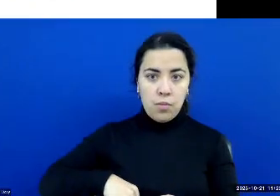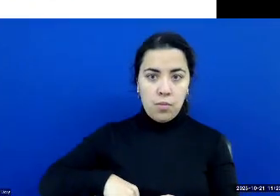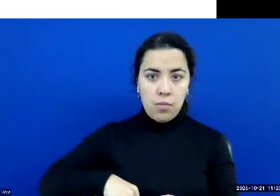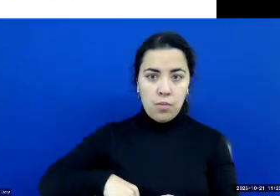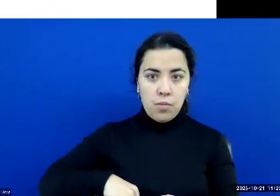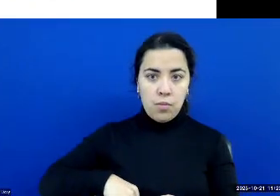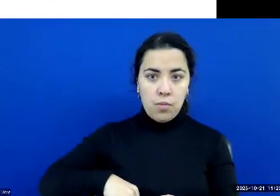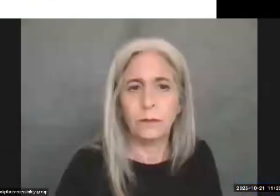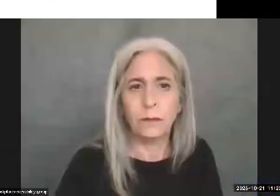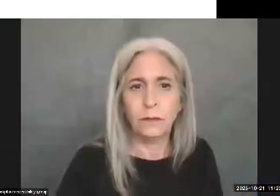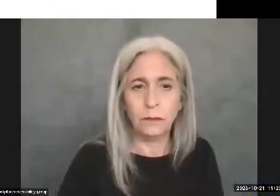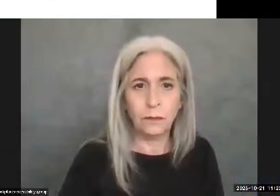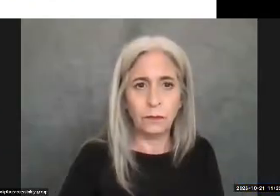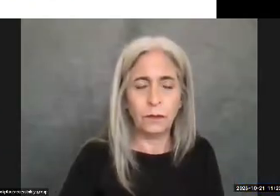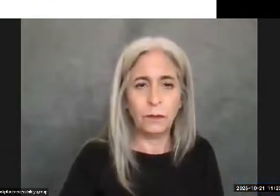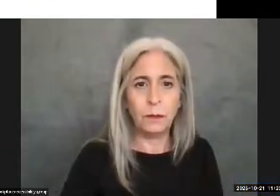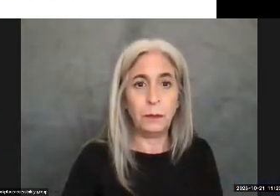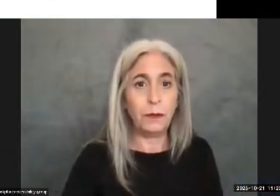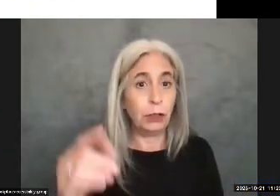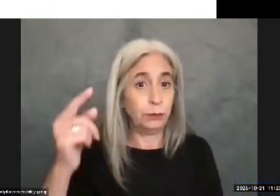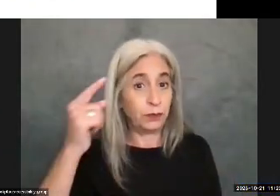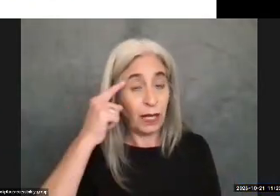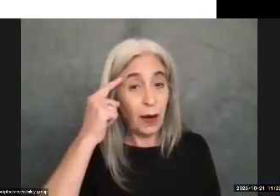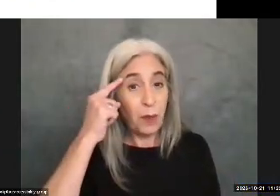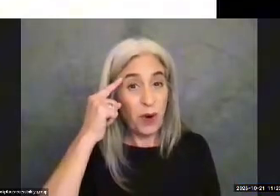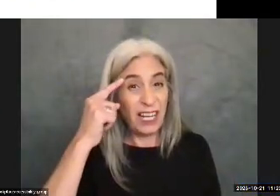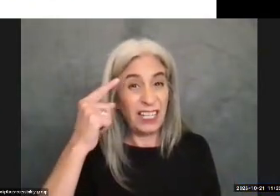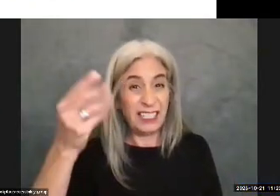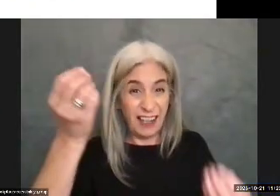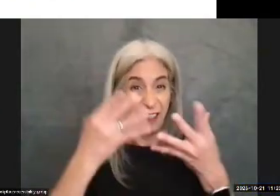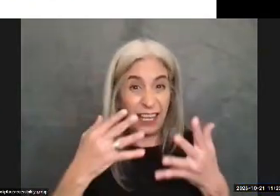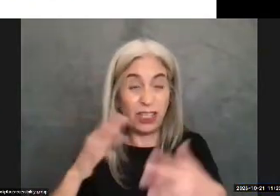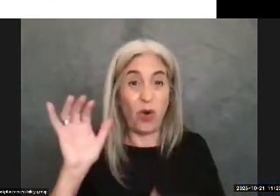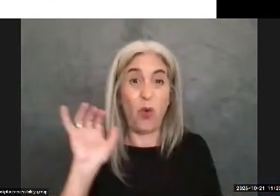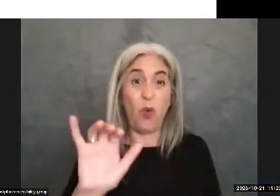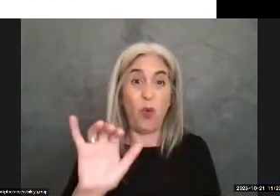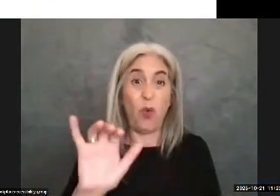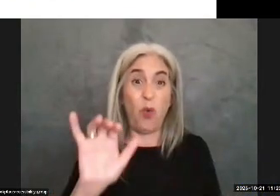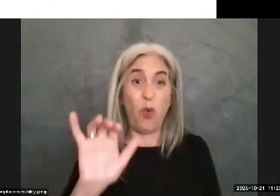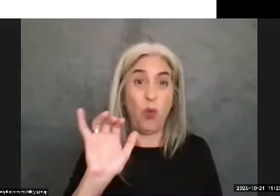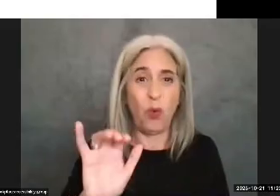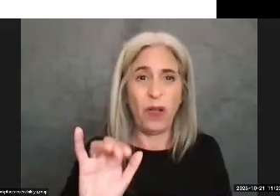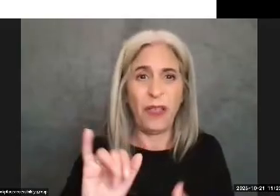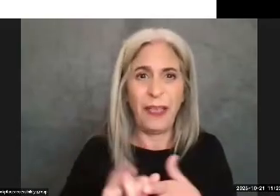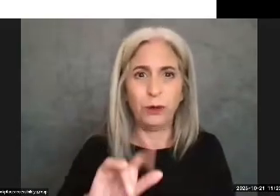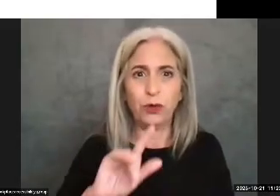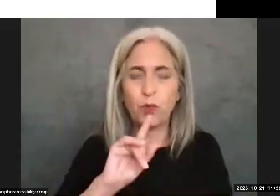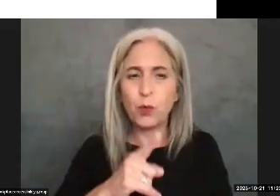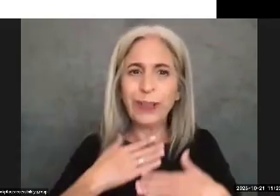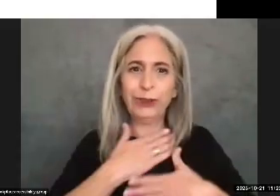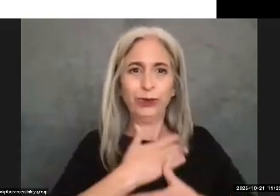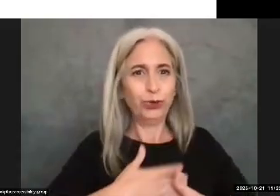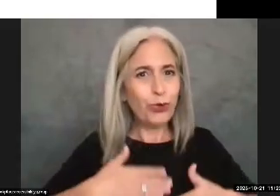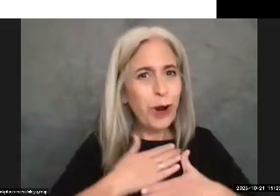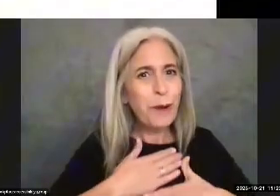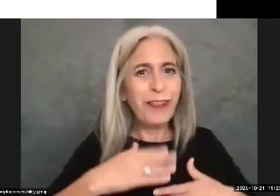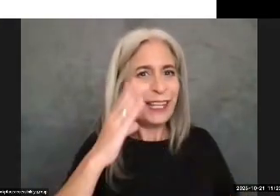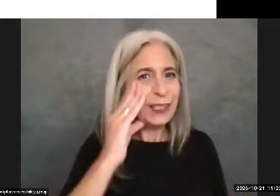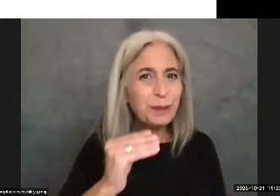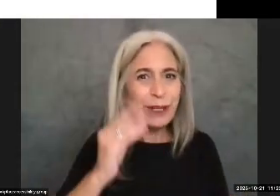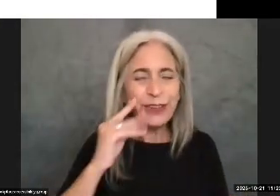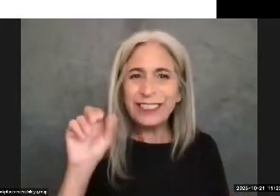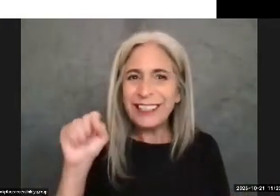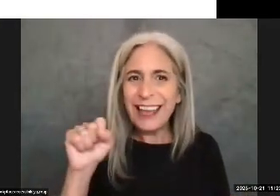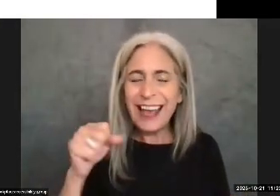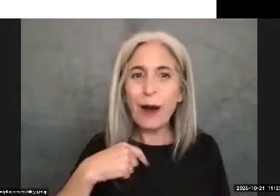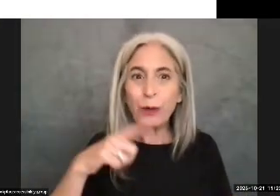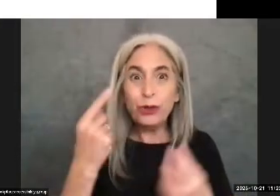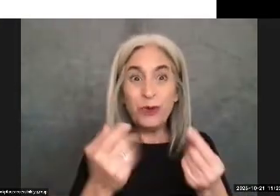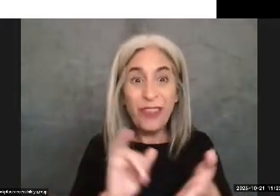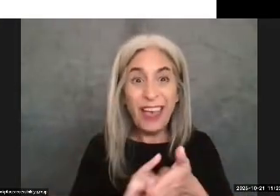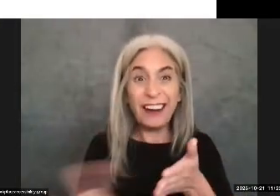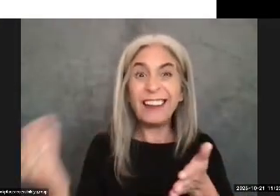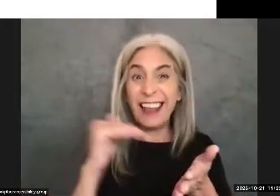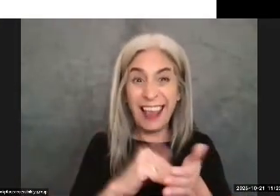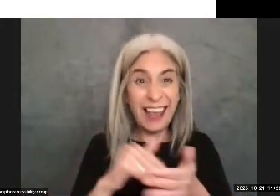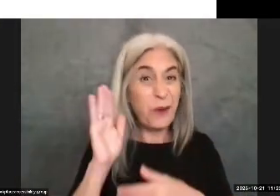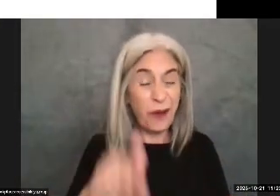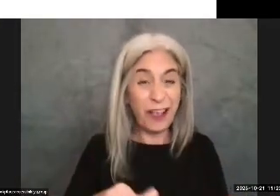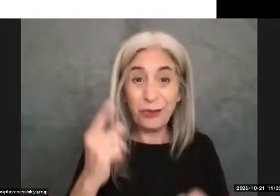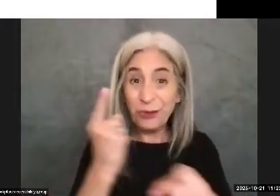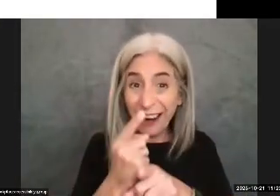Kathleen DeForest: And the hook that triggered our brains telling us, oh, that was a really enjoyable experience. Yeah, I'm gonna do that again.